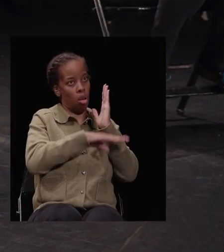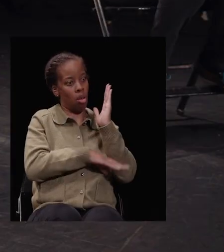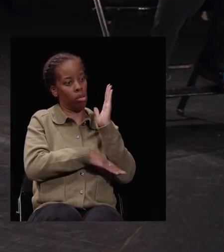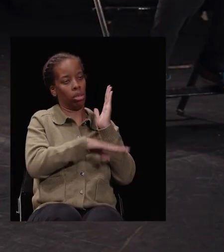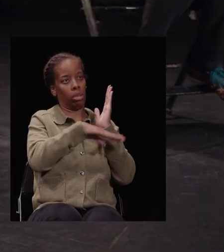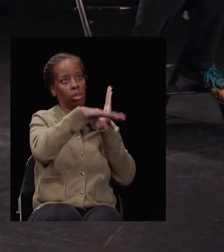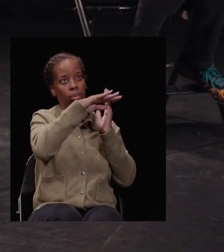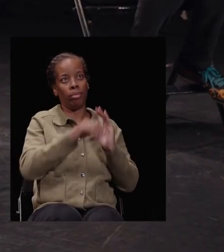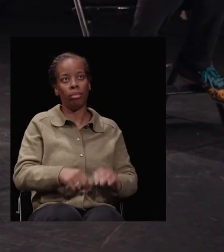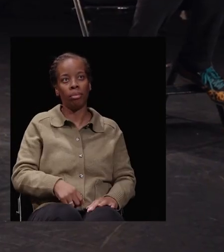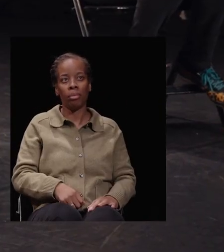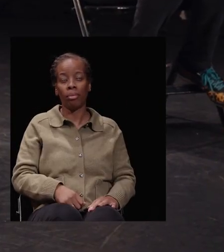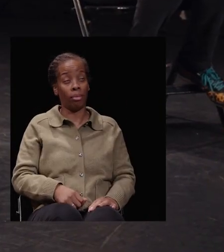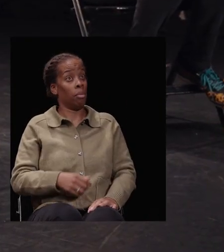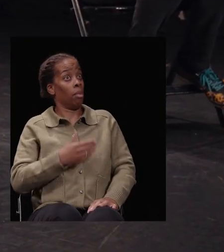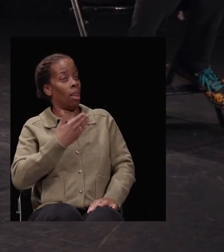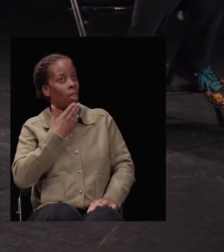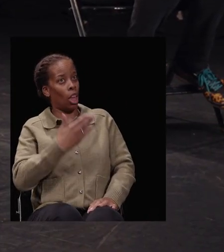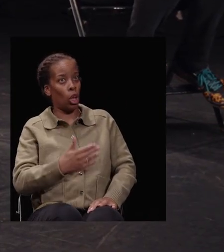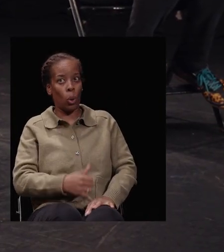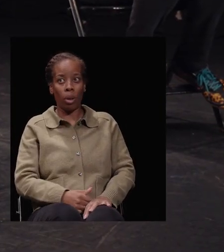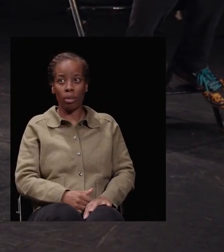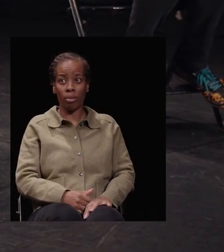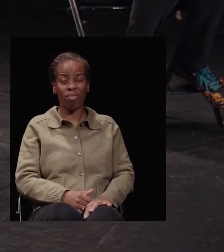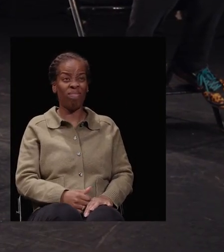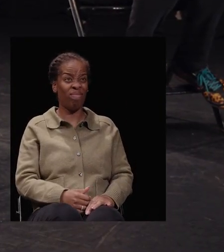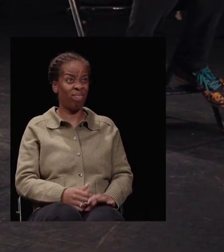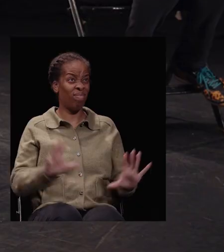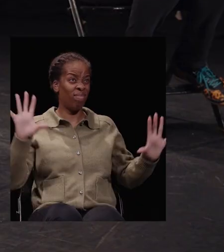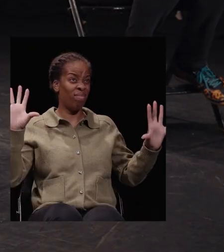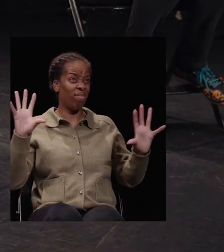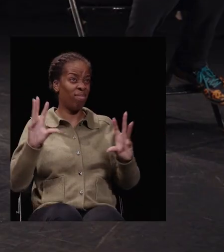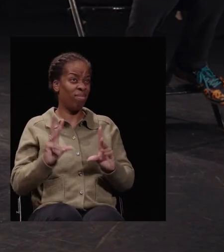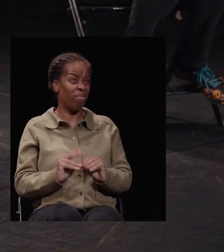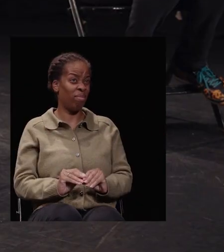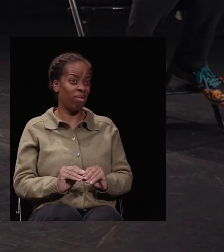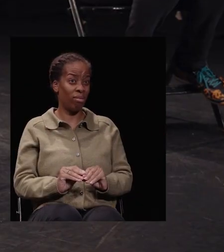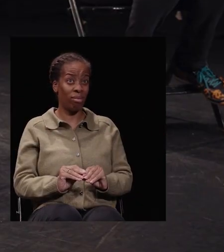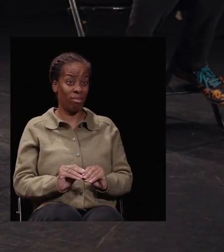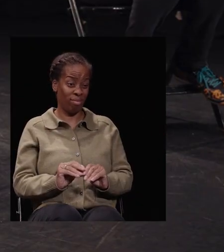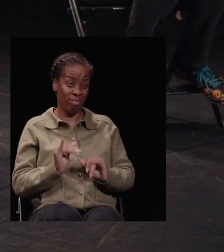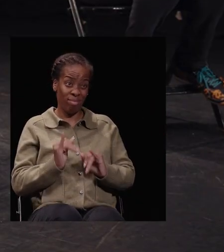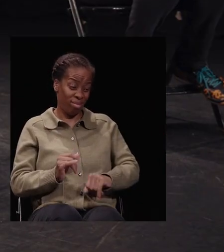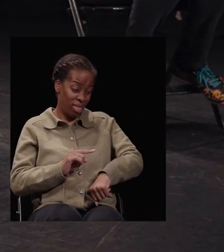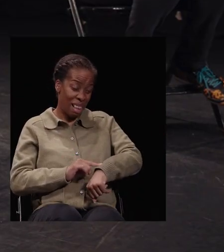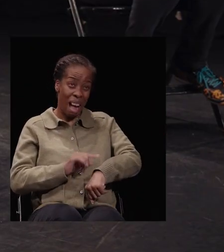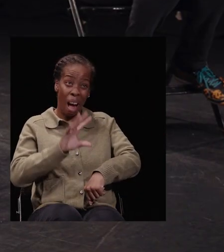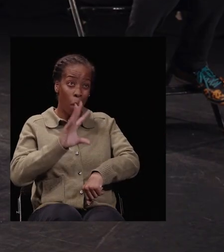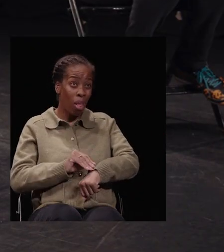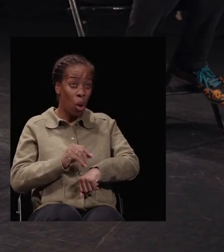Right, thank you for that point. And they say that all great things come to an end, and sadly, we've just simply run out of time, and we could carry on indeed,